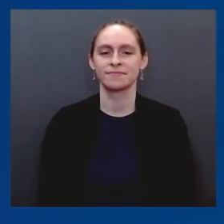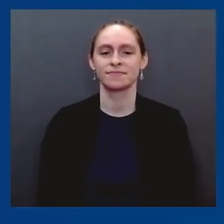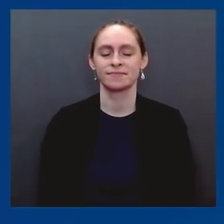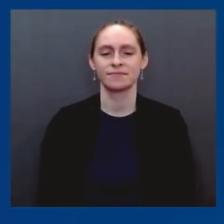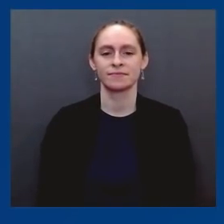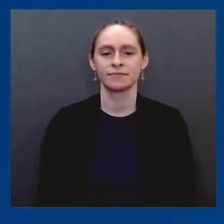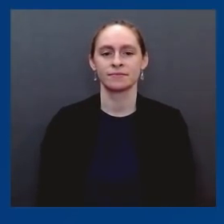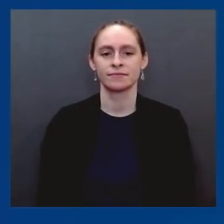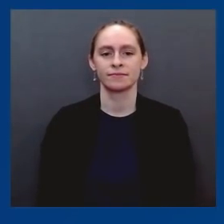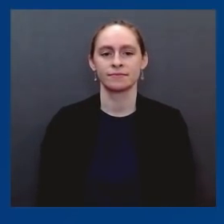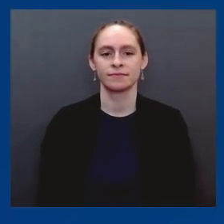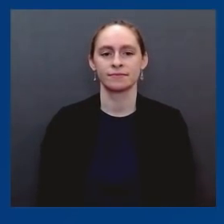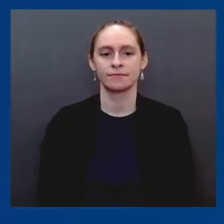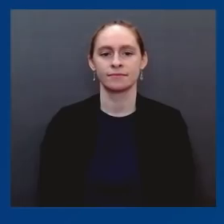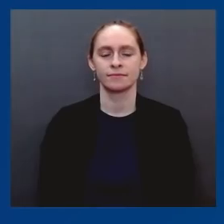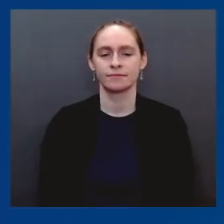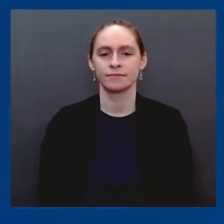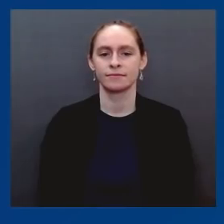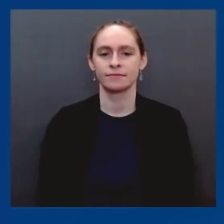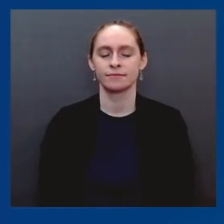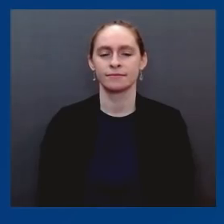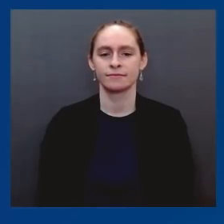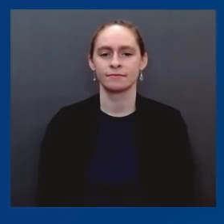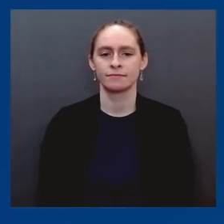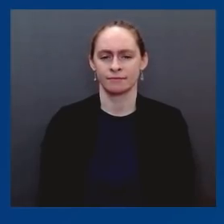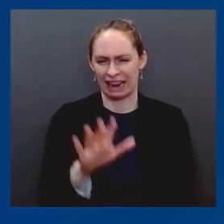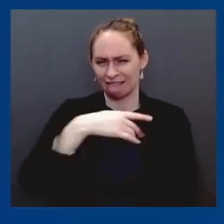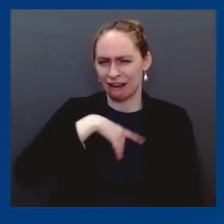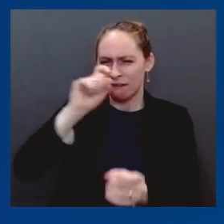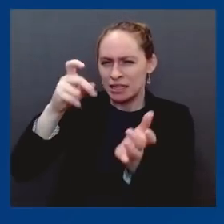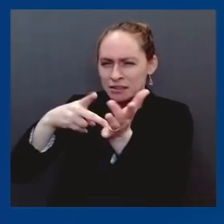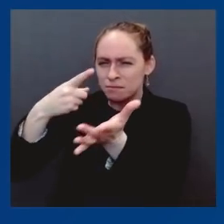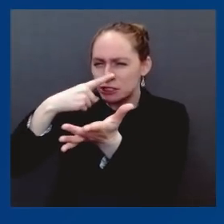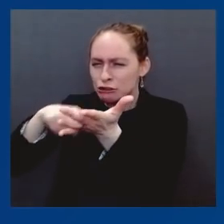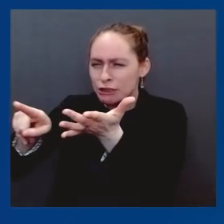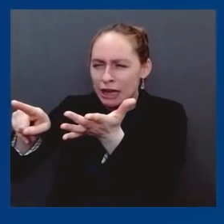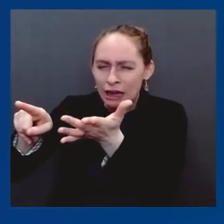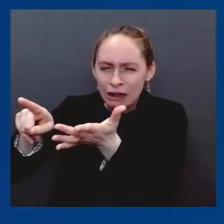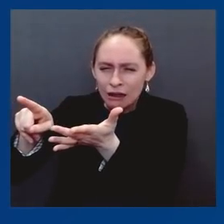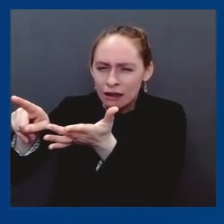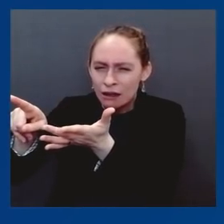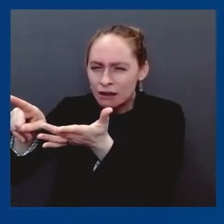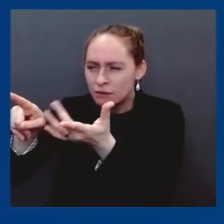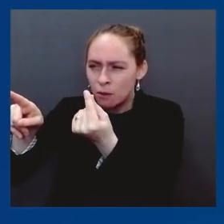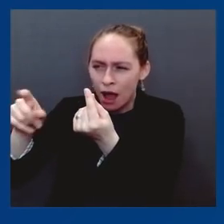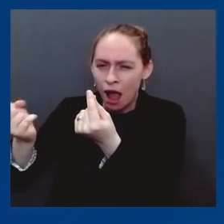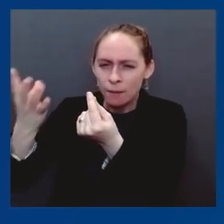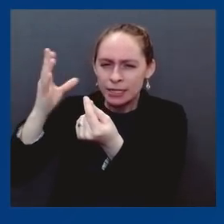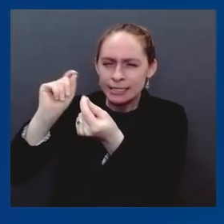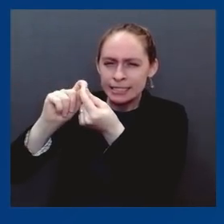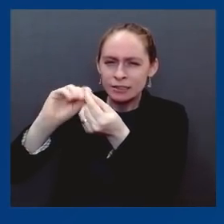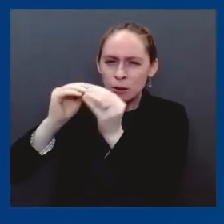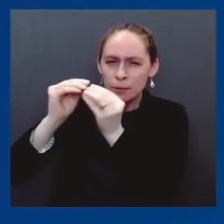and get you the overall percent of those eligible, what percent have now received booster shots.